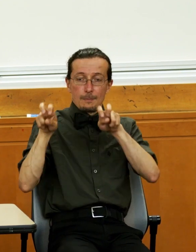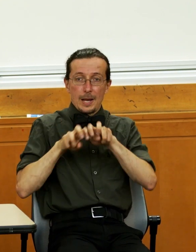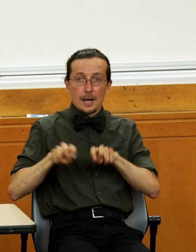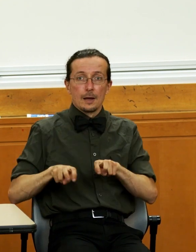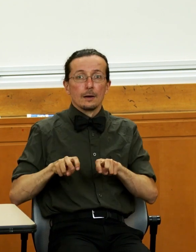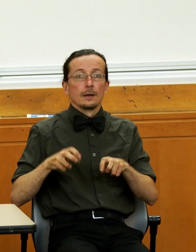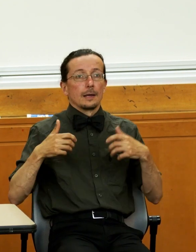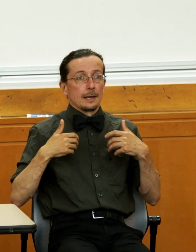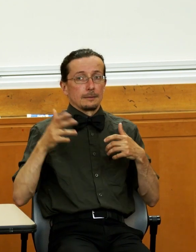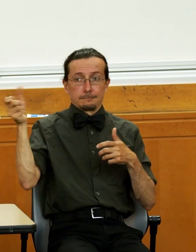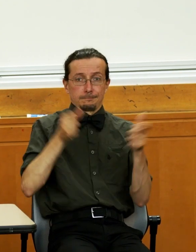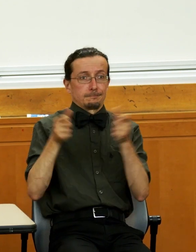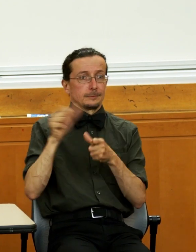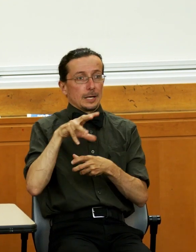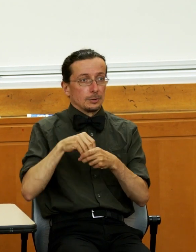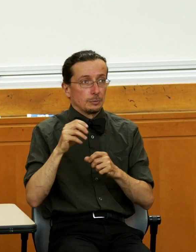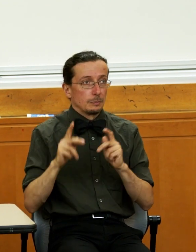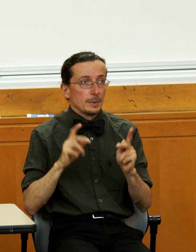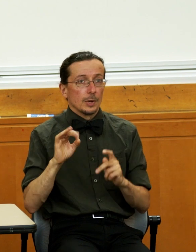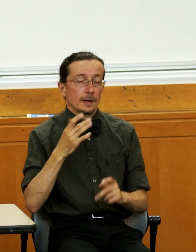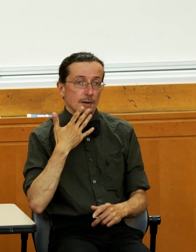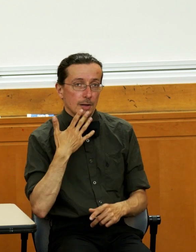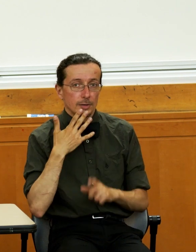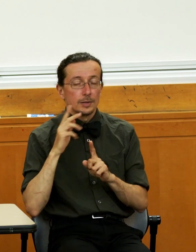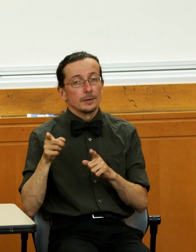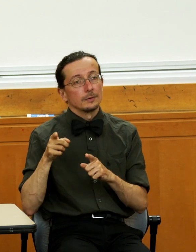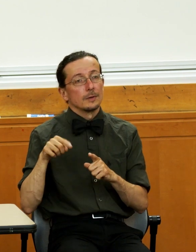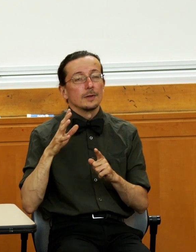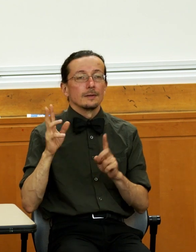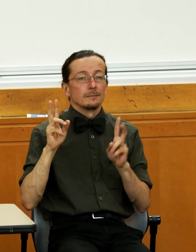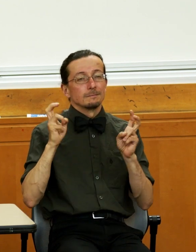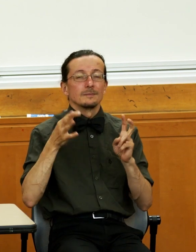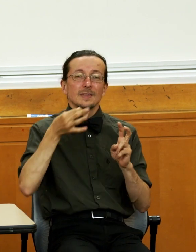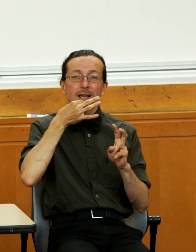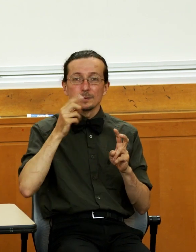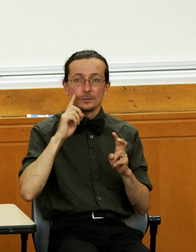color, the true, quote-unquote, “experts of Disability Justice” and not just professors